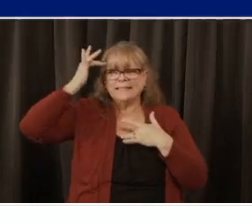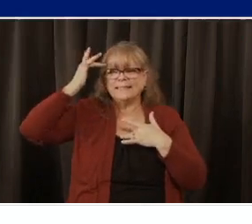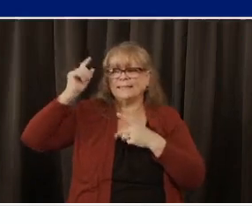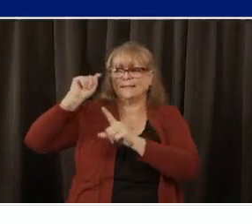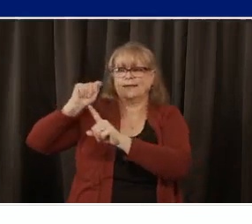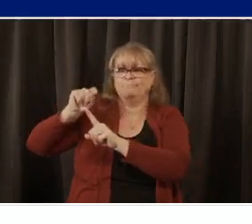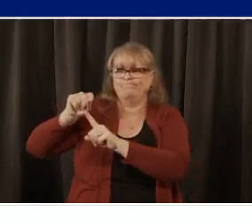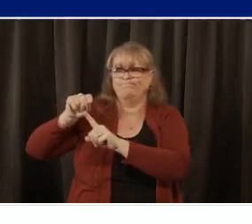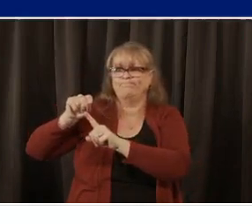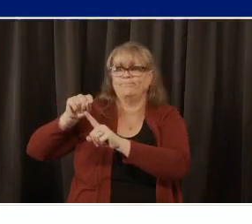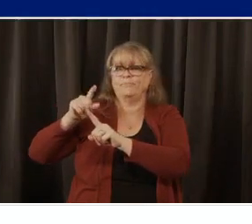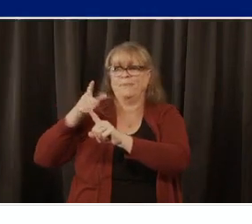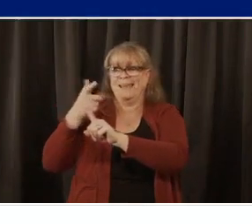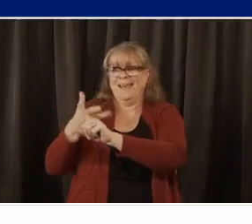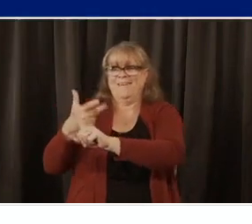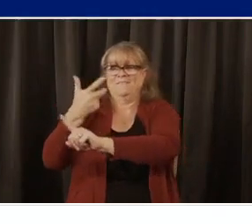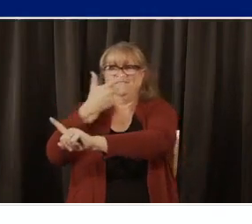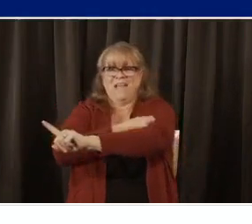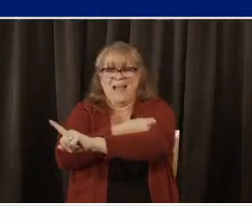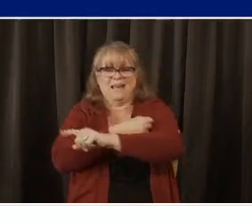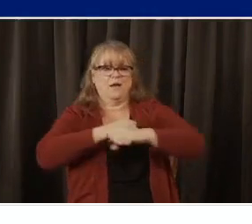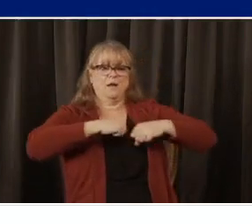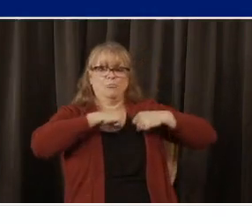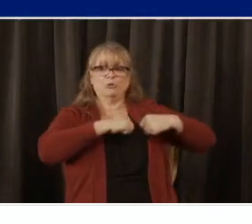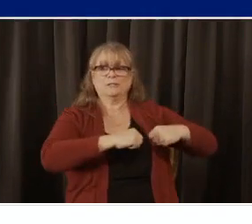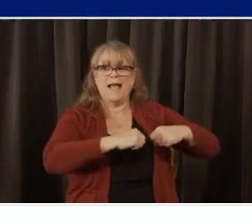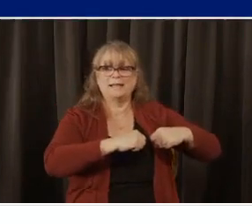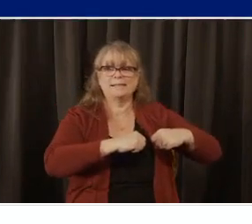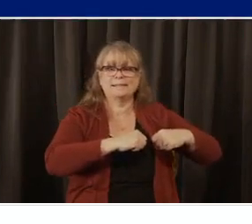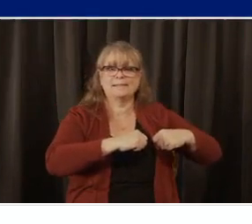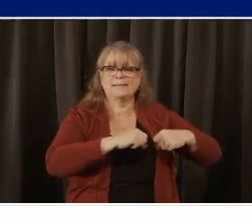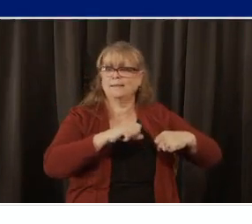in vaccine effectiveness associated with that variant, but at this point we really don't have